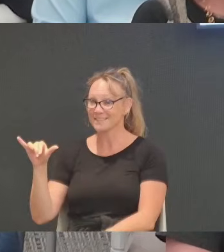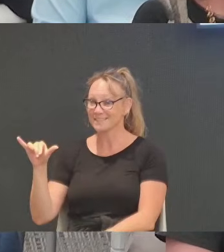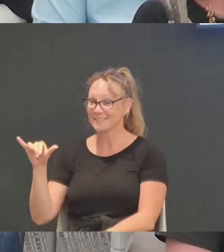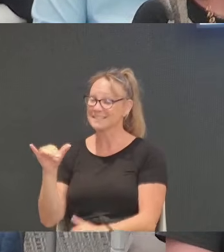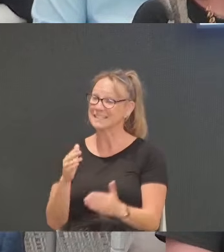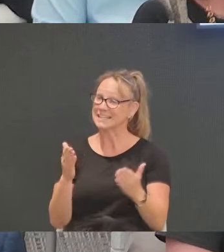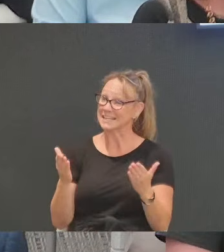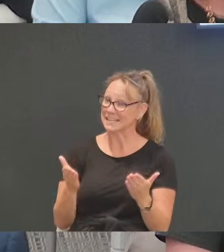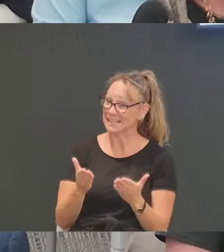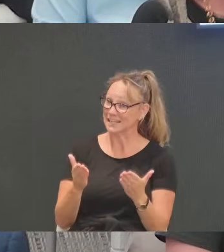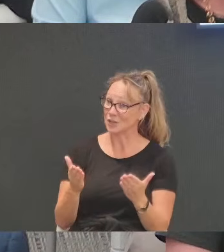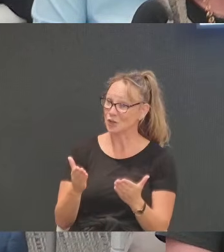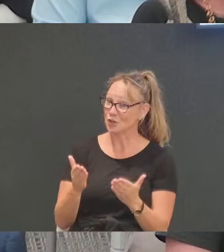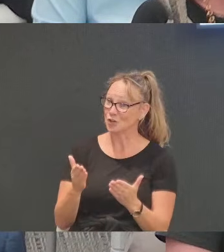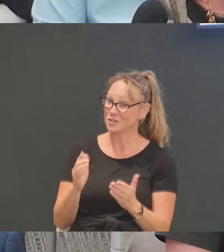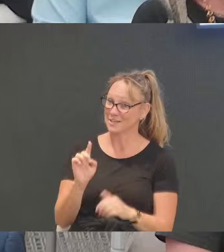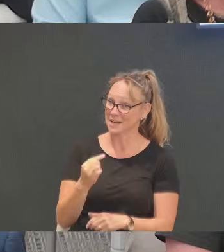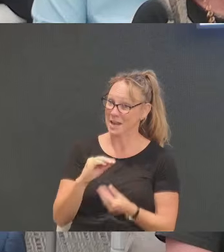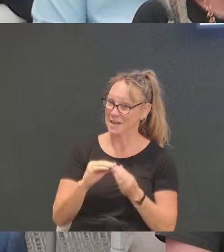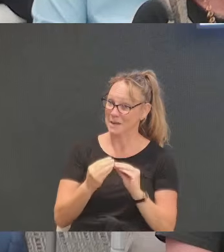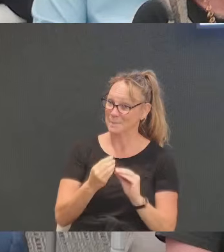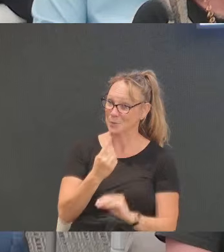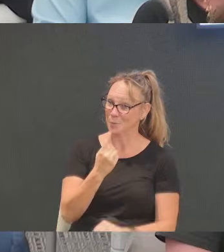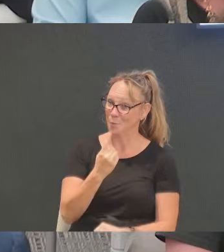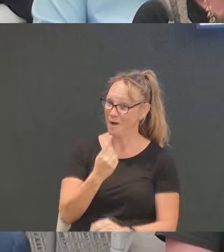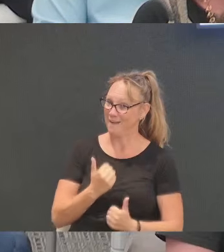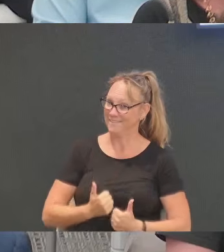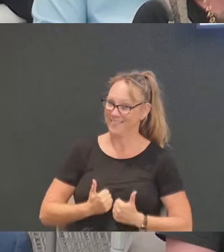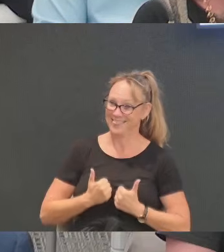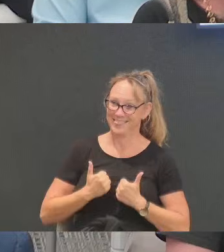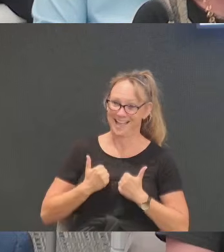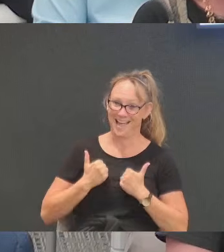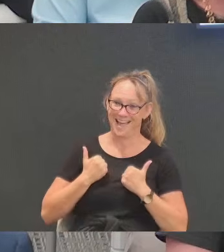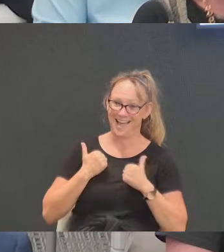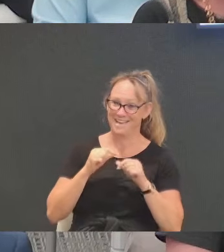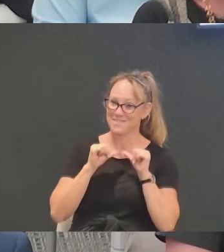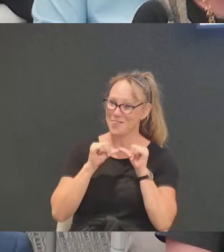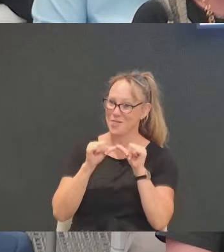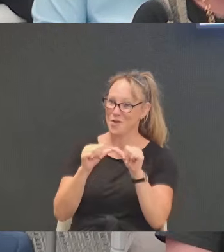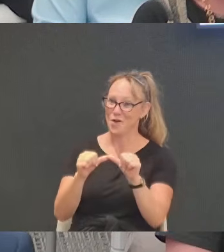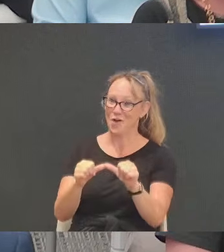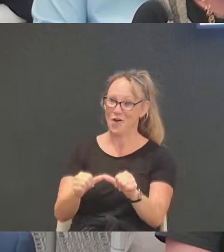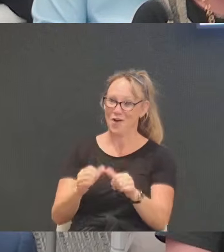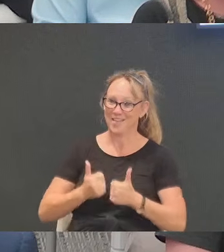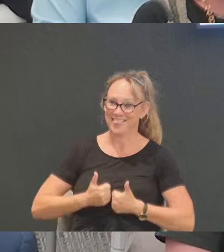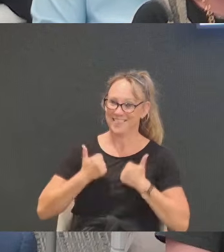I'm I'm a lifelong resident of Hamilton County and my own family has directly benefited from